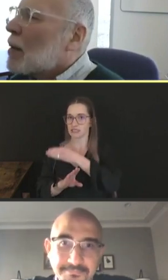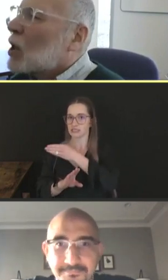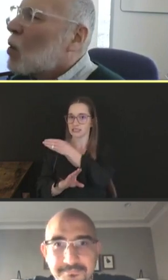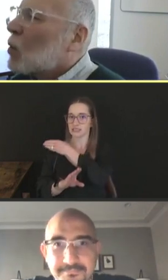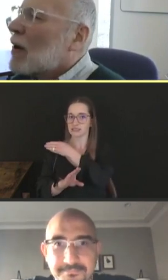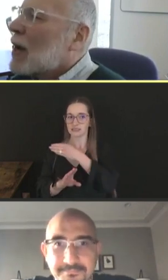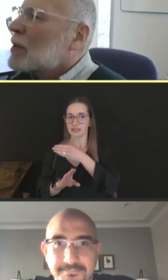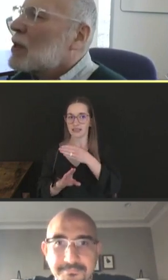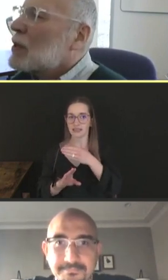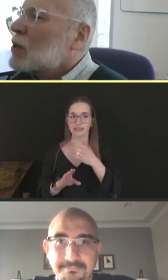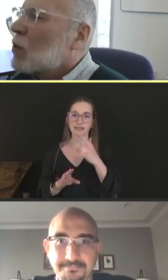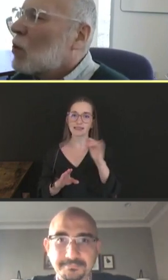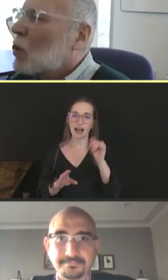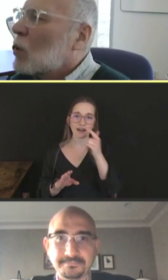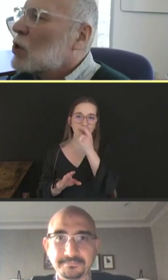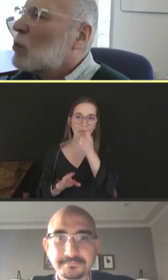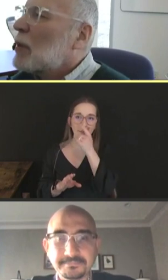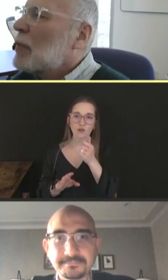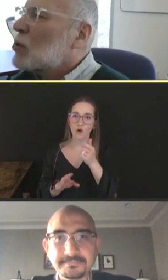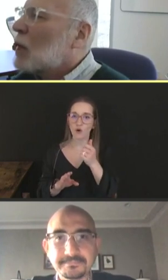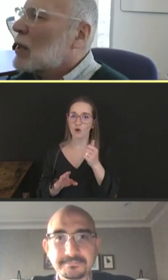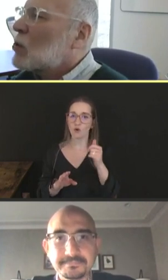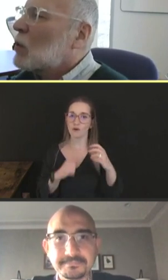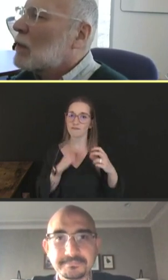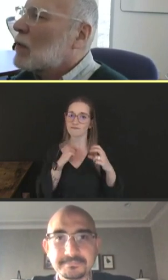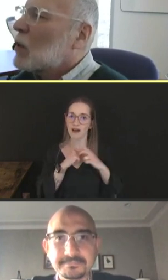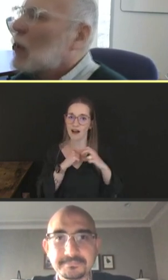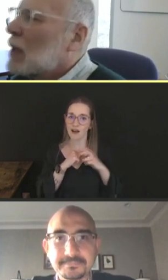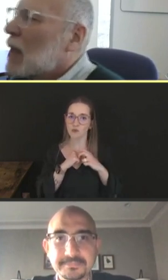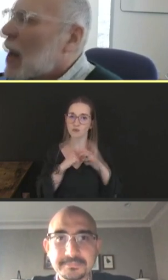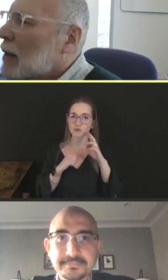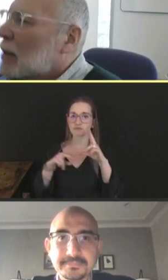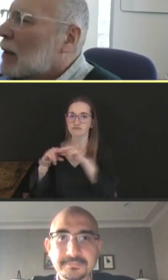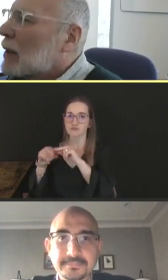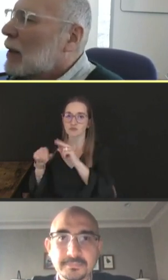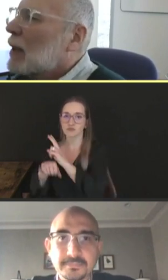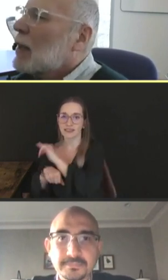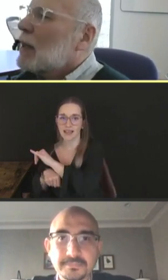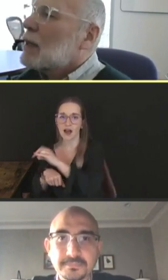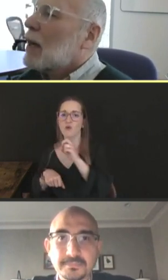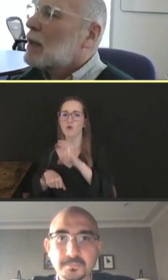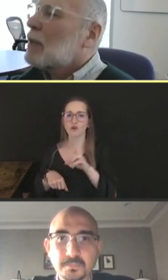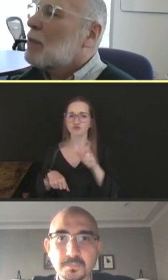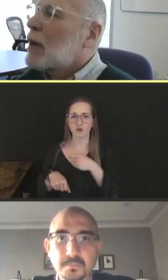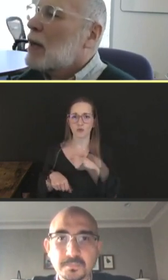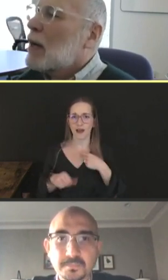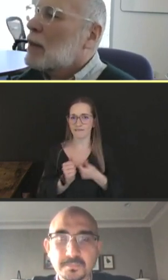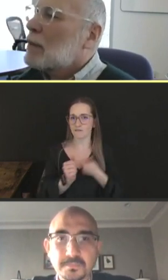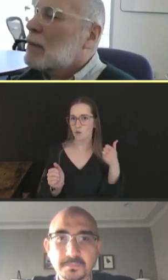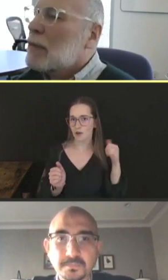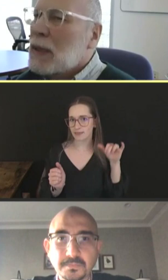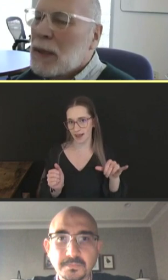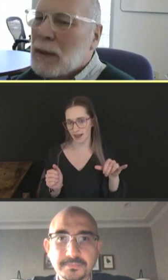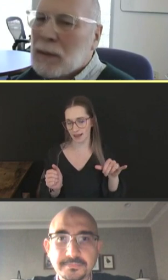common cold viruses? Or should we be trying to avoid that, thinking that it might not, in the